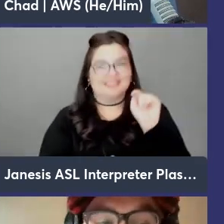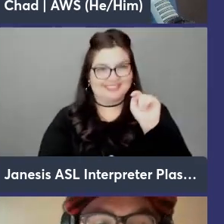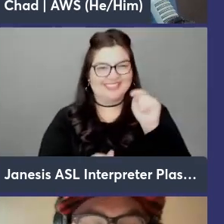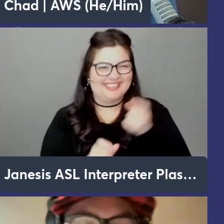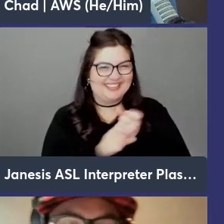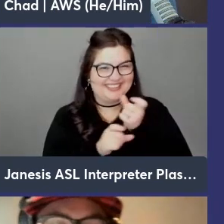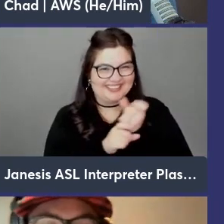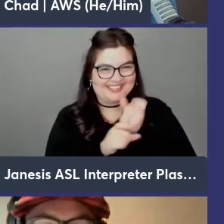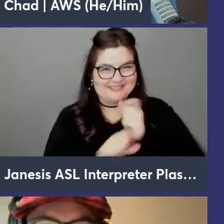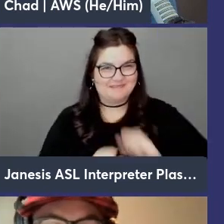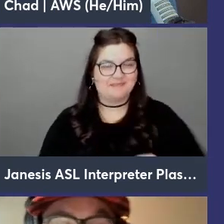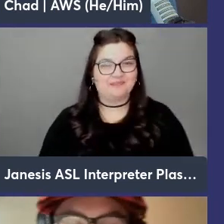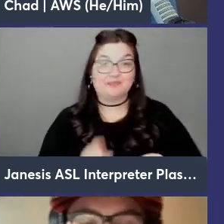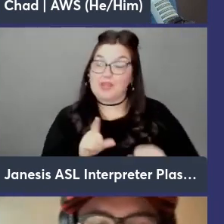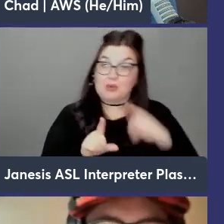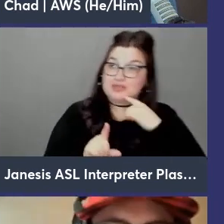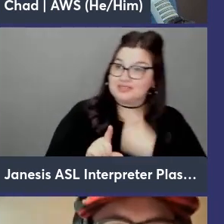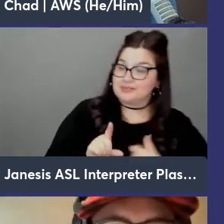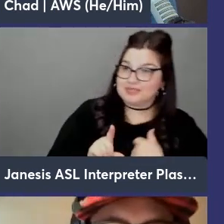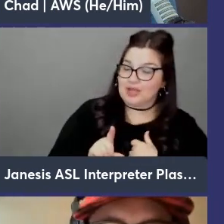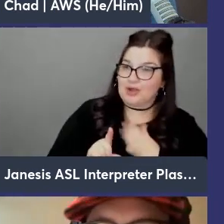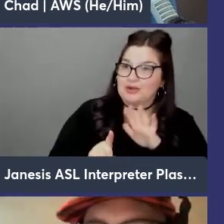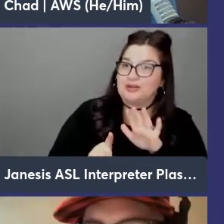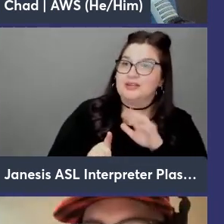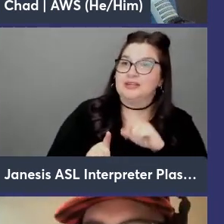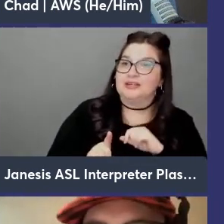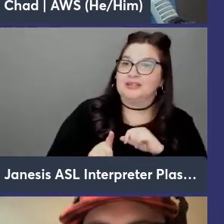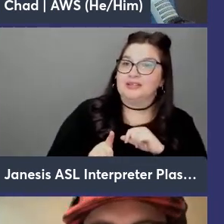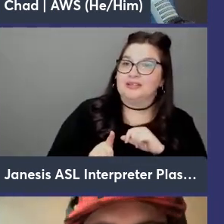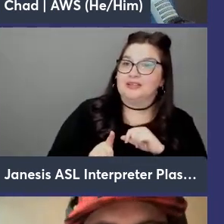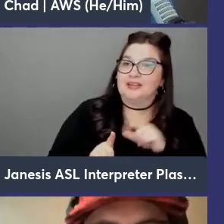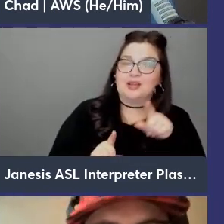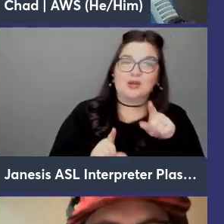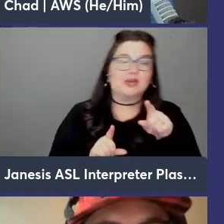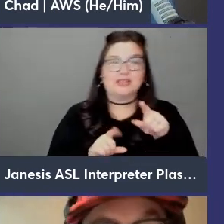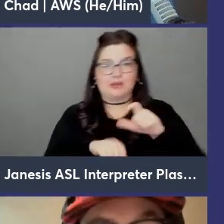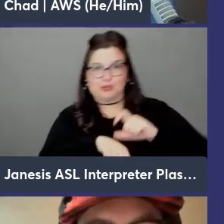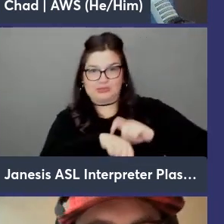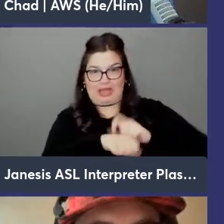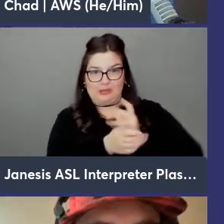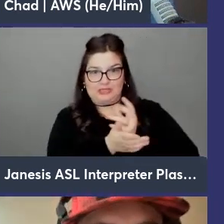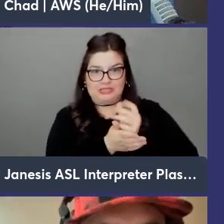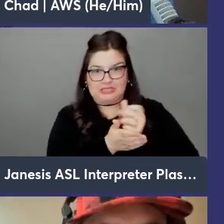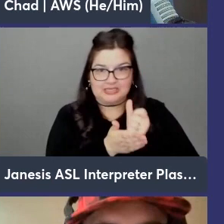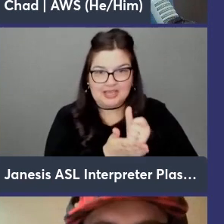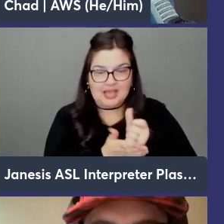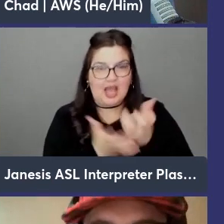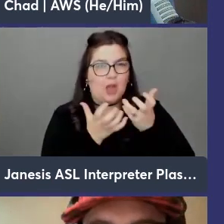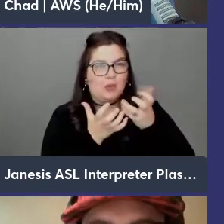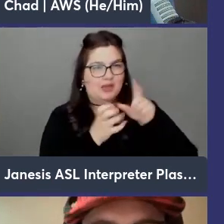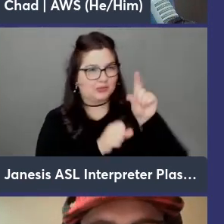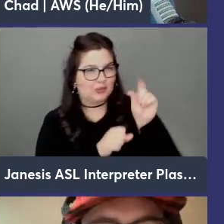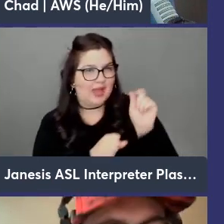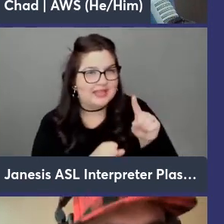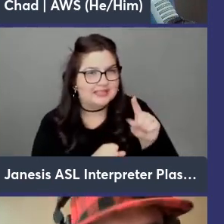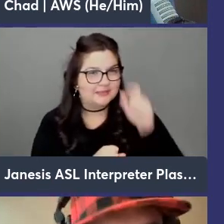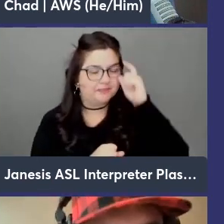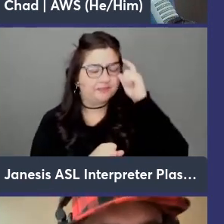All this is, yeah, sorry, go ahead. I was just gonna say, we're running short on time. I do wanna ask you, about pricing,